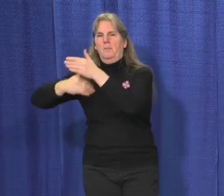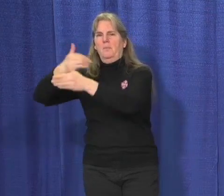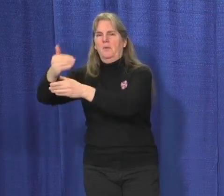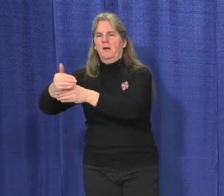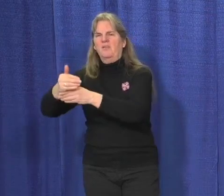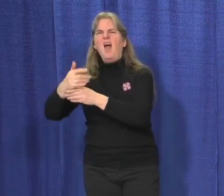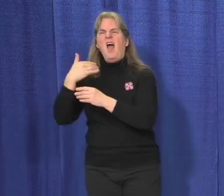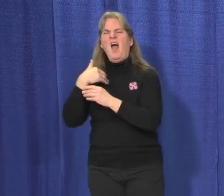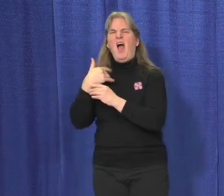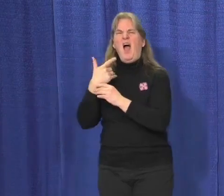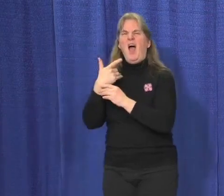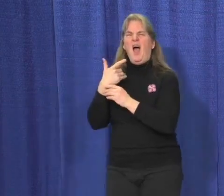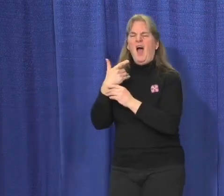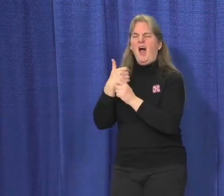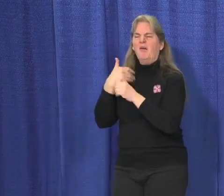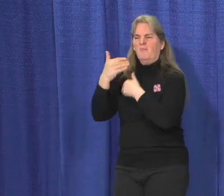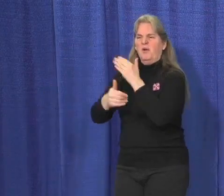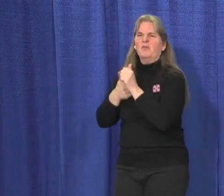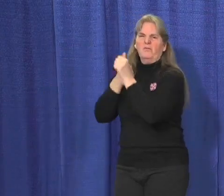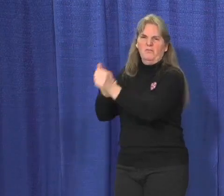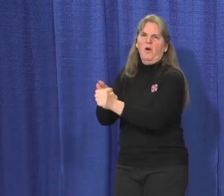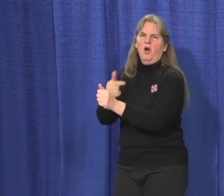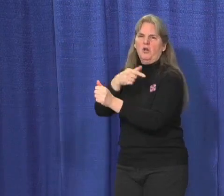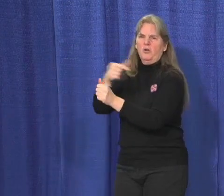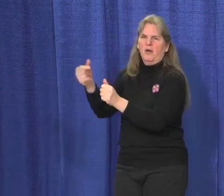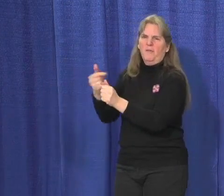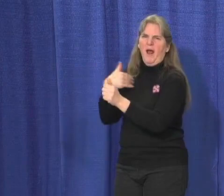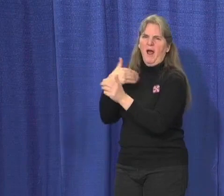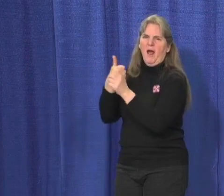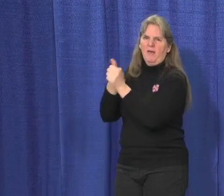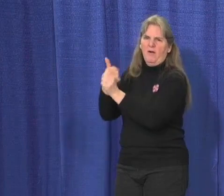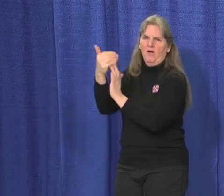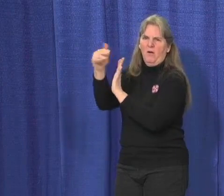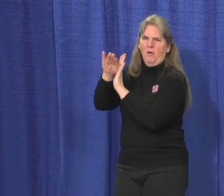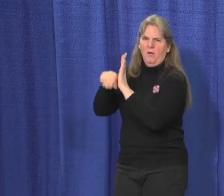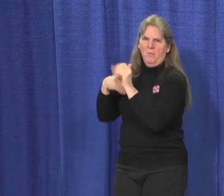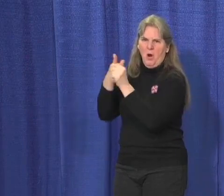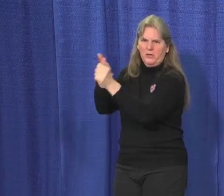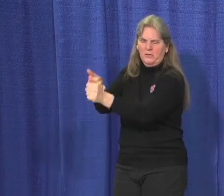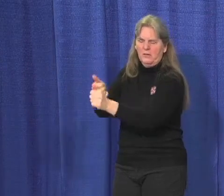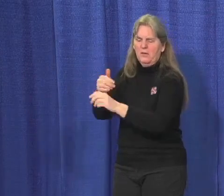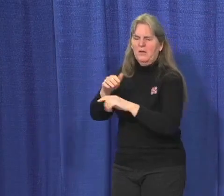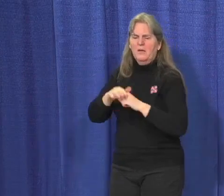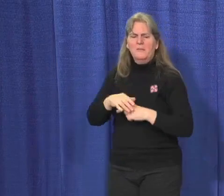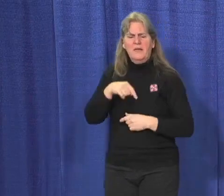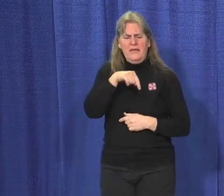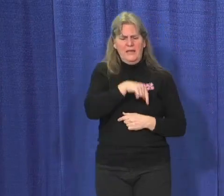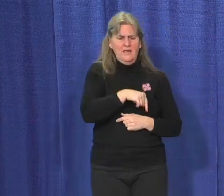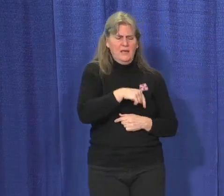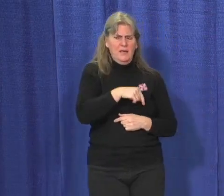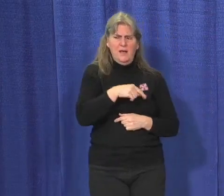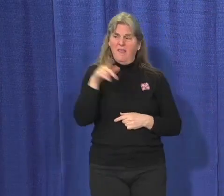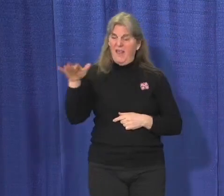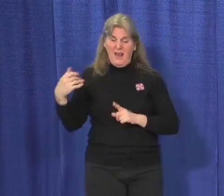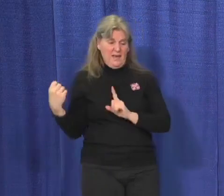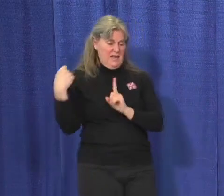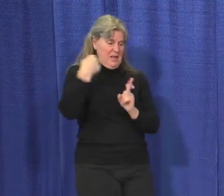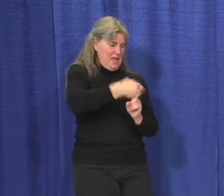process. In terms of the work we're doing it has little impact.